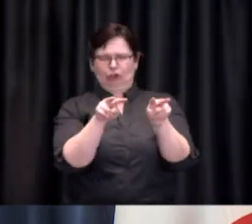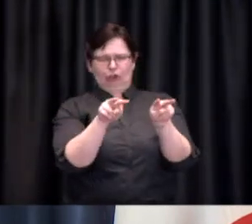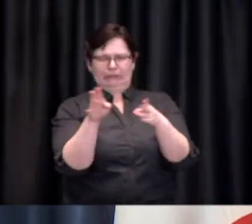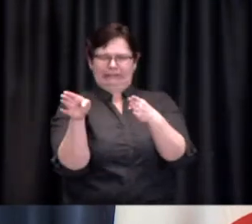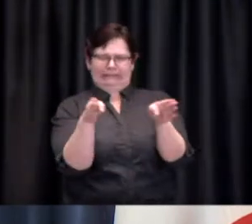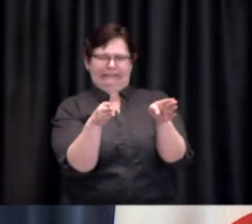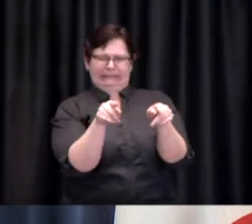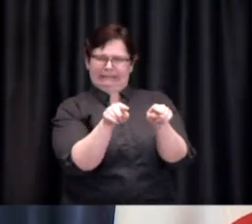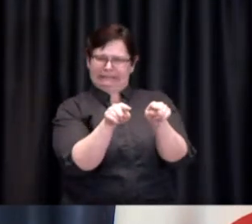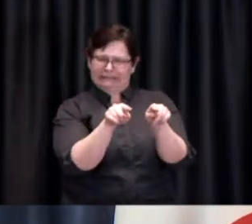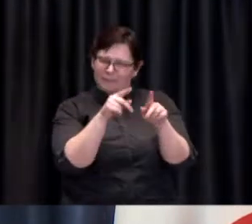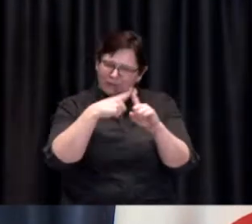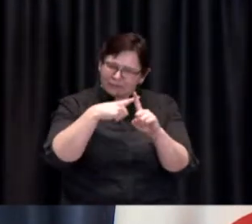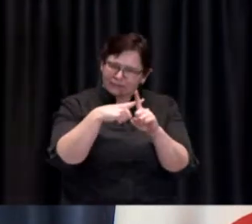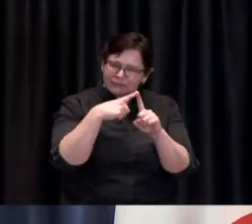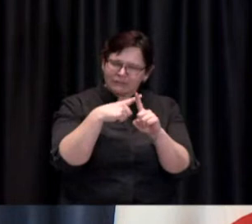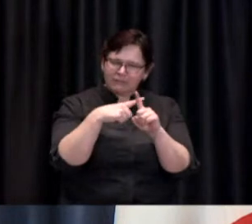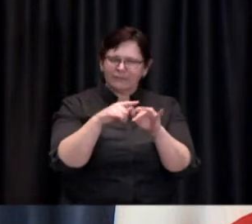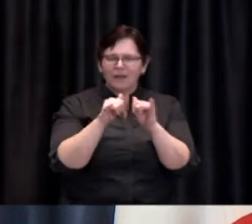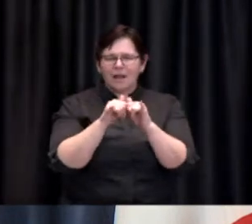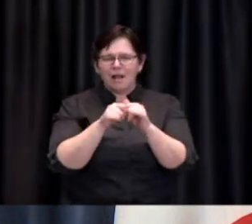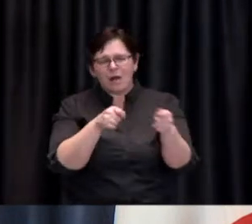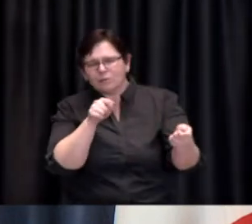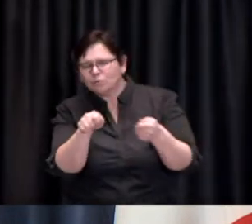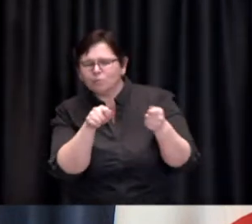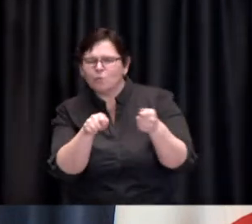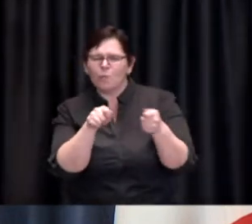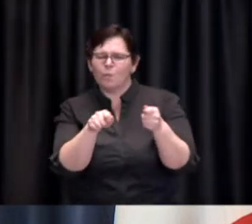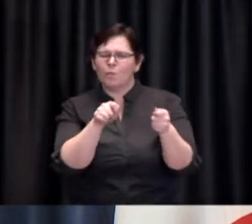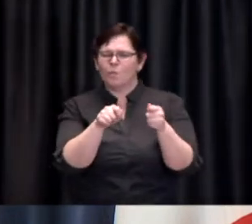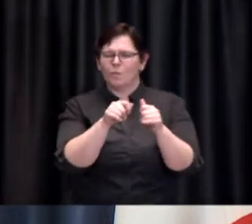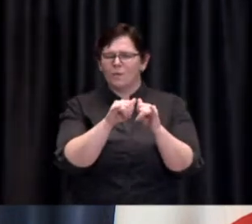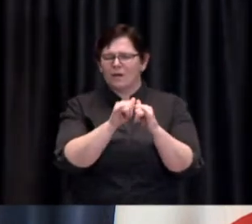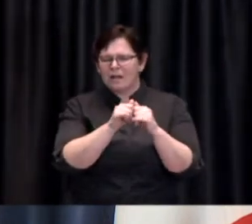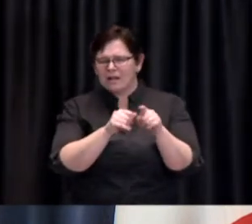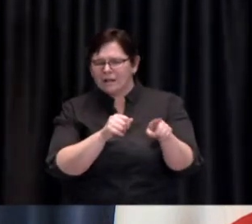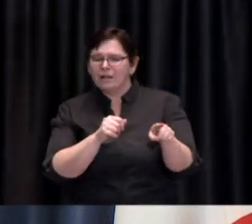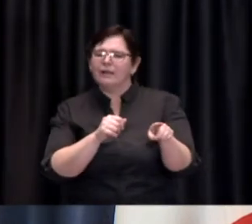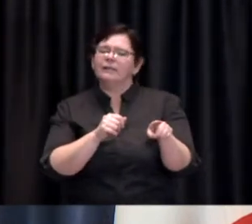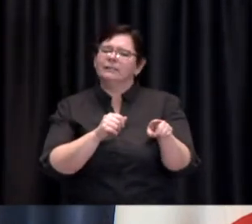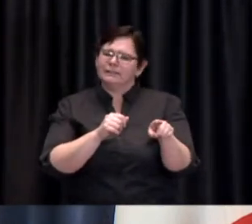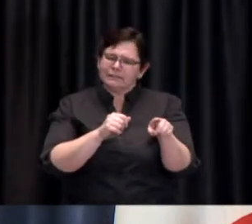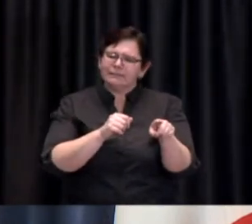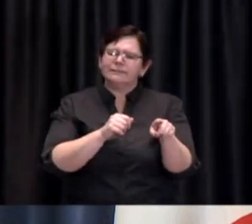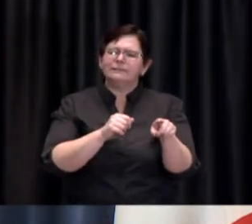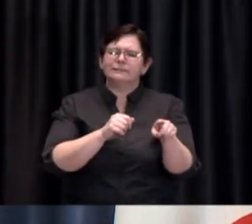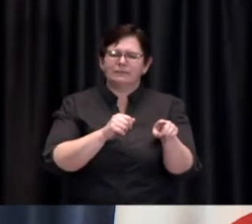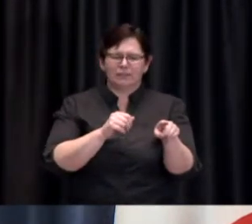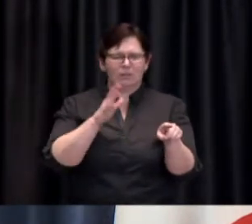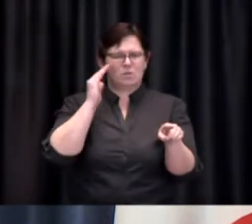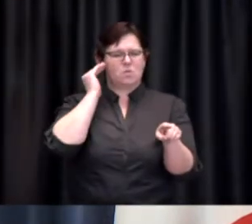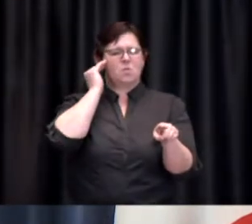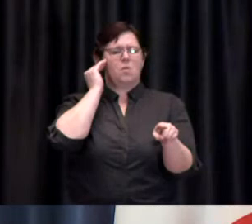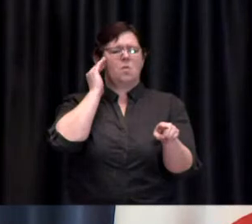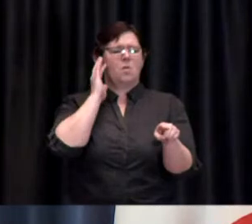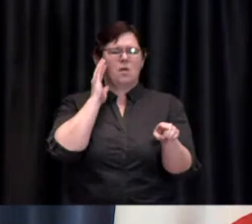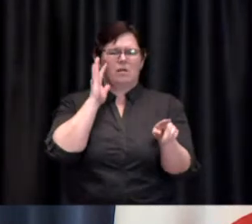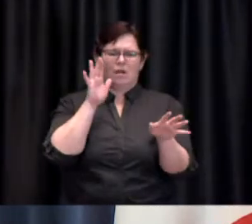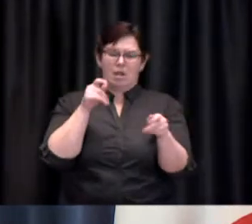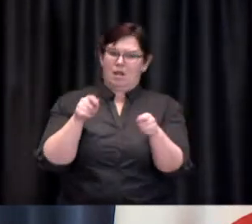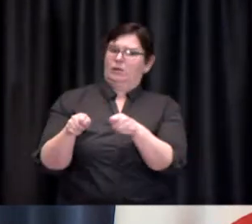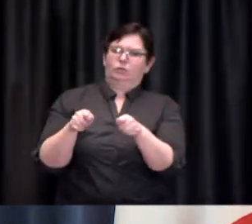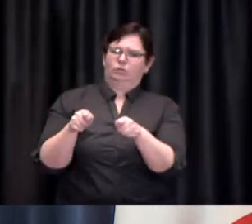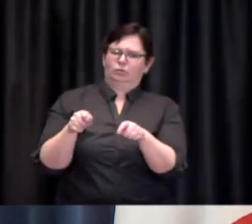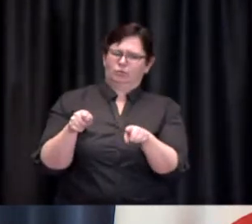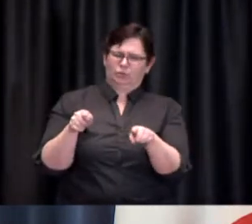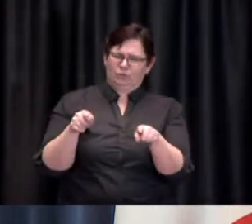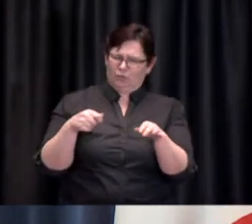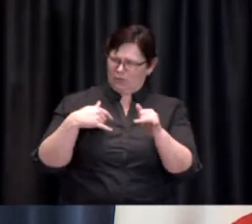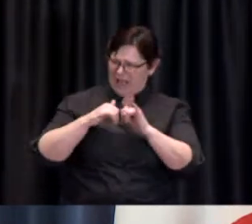we know that this is largely not exclusively but largely within our hands uh for those of us who have the ability